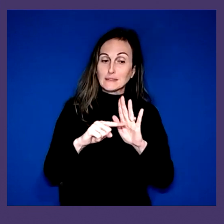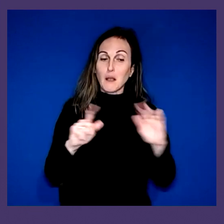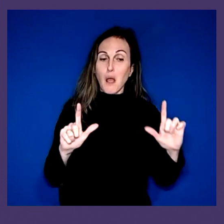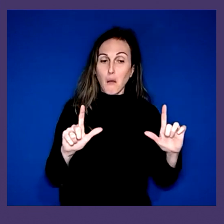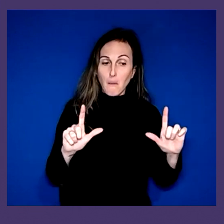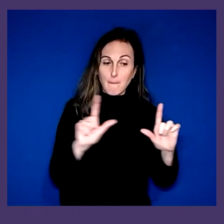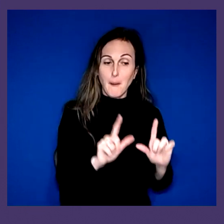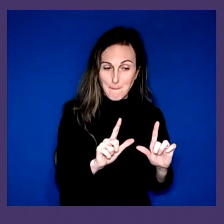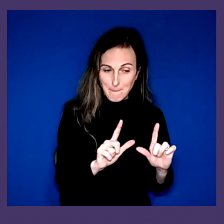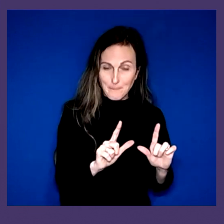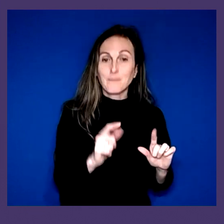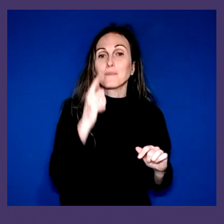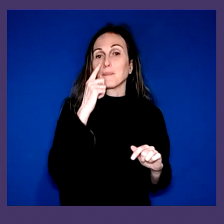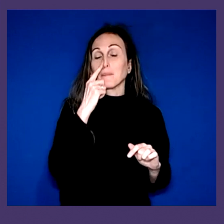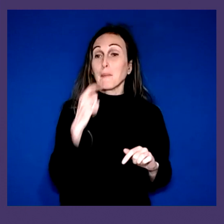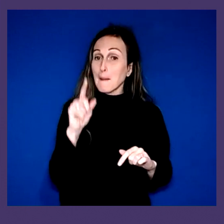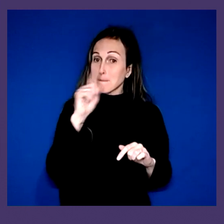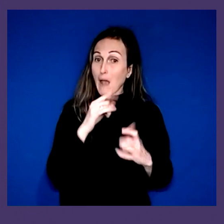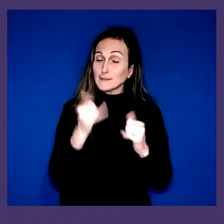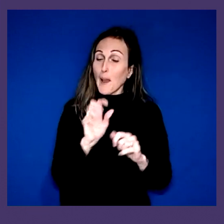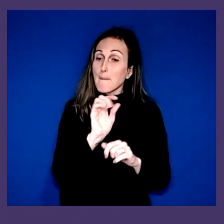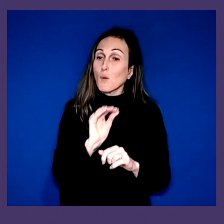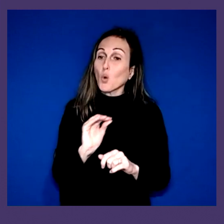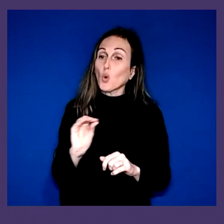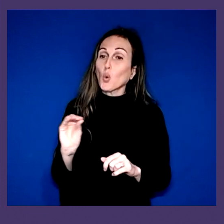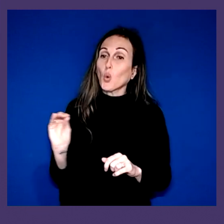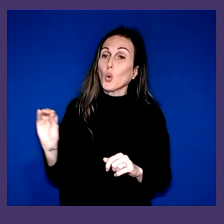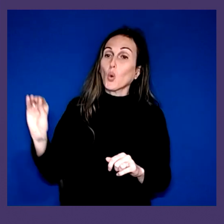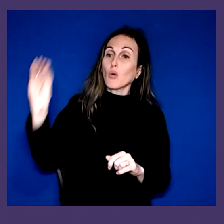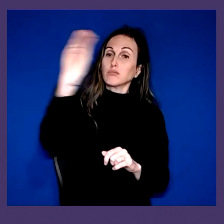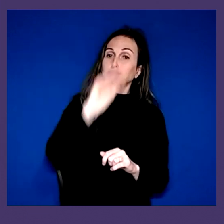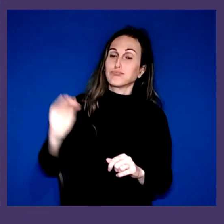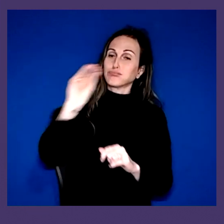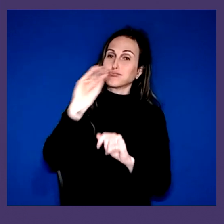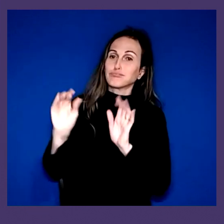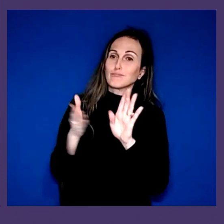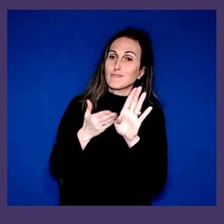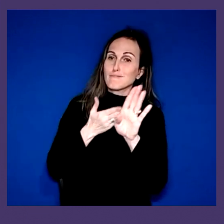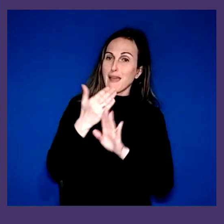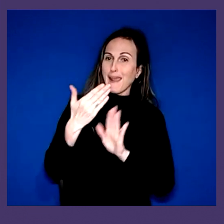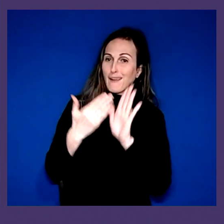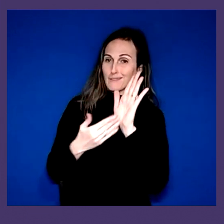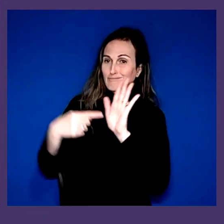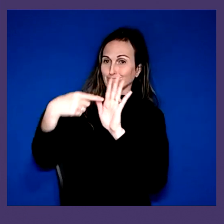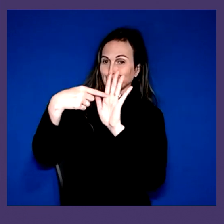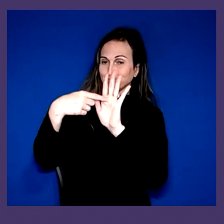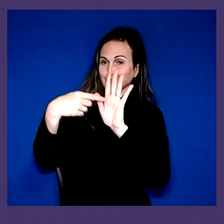The mouse arrow moves over to the main part of the web page and clicks a box of text reading, "With any Club Lloyd's account,